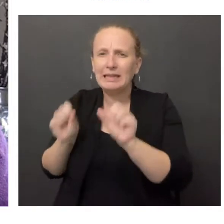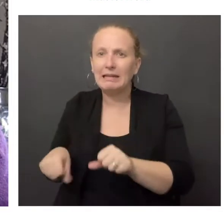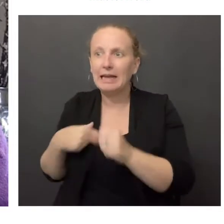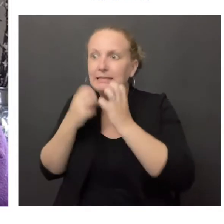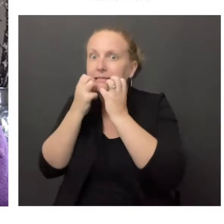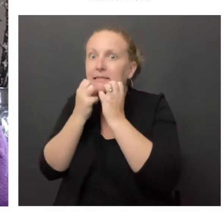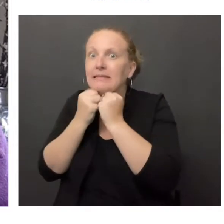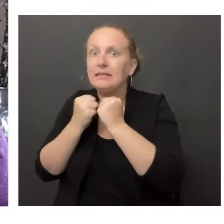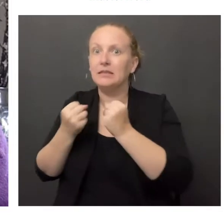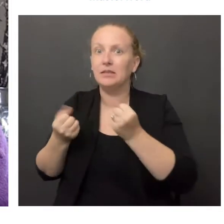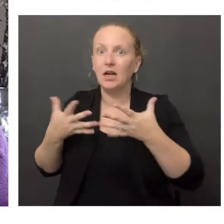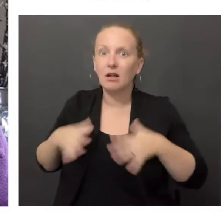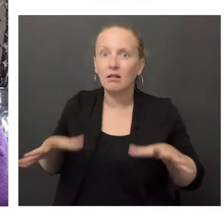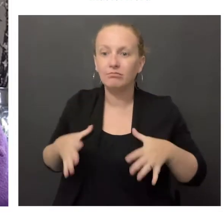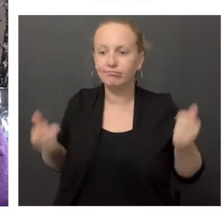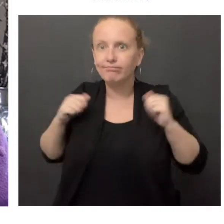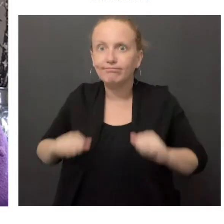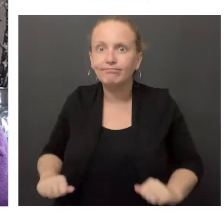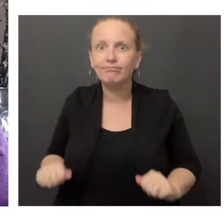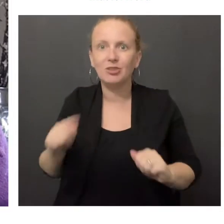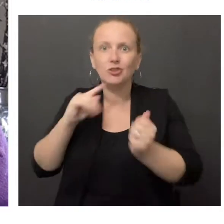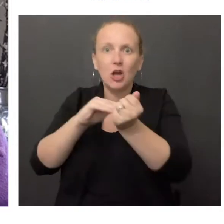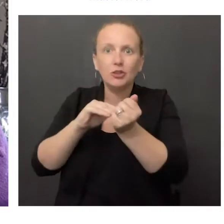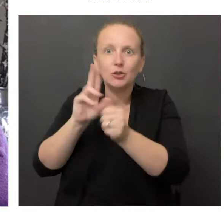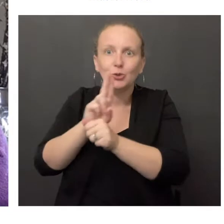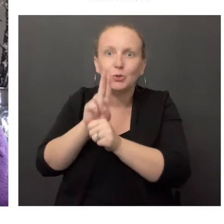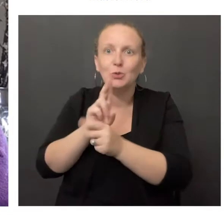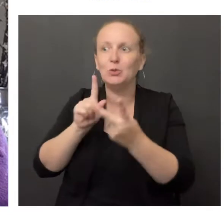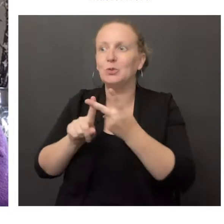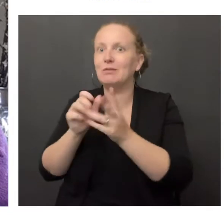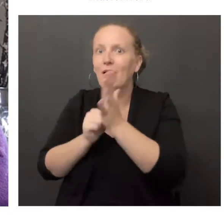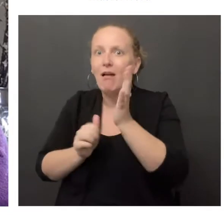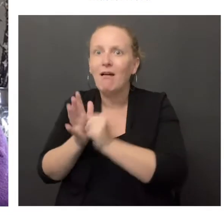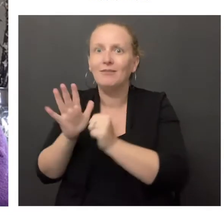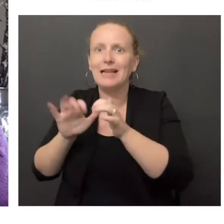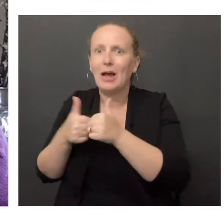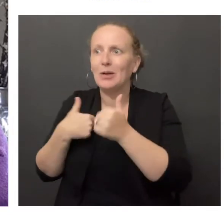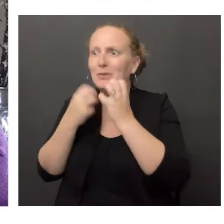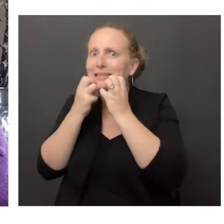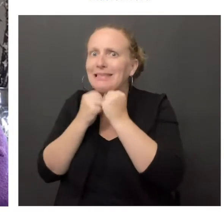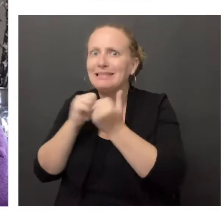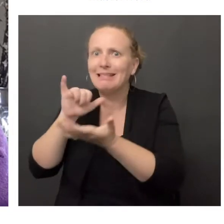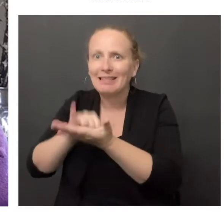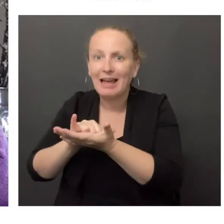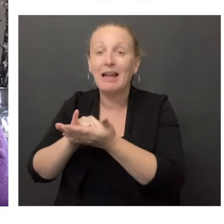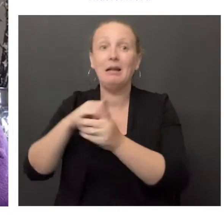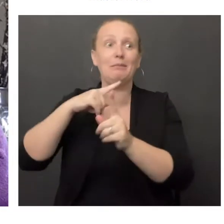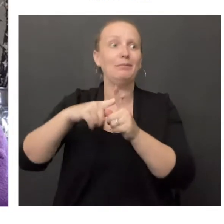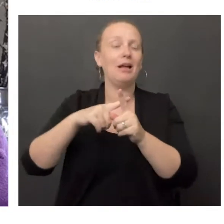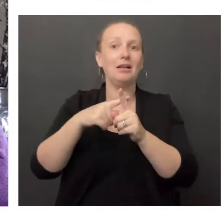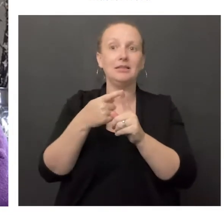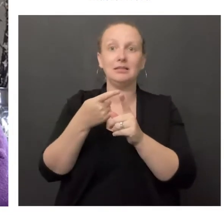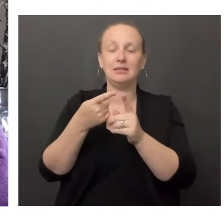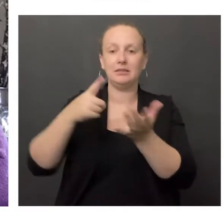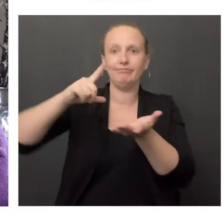hand washing and time lost doing all of that. Um, so we really moved to, ah, more